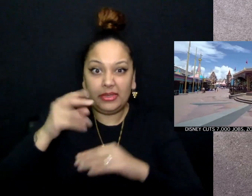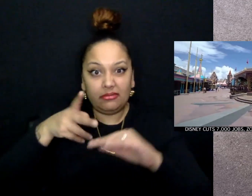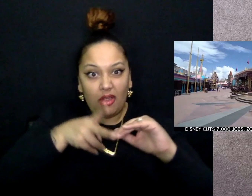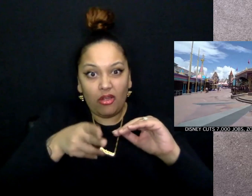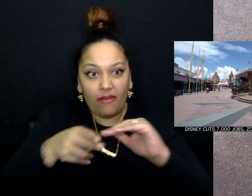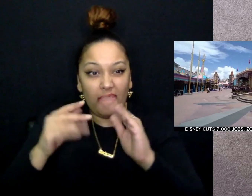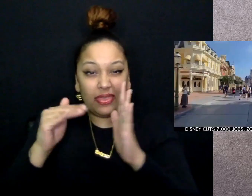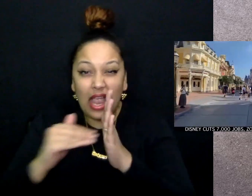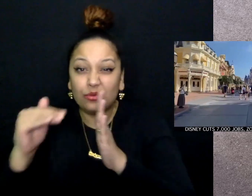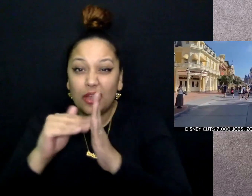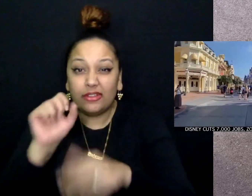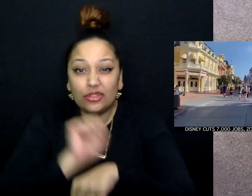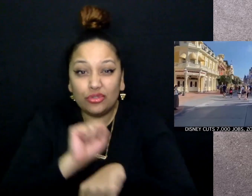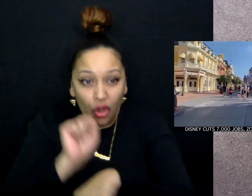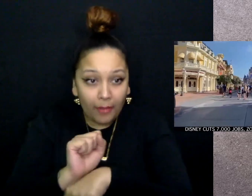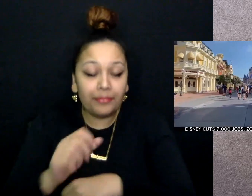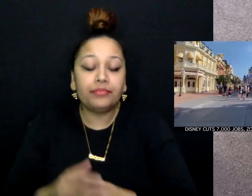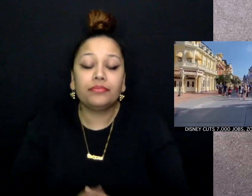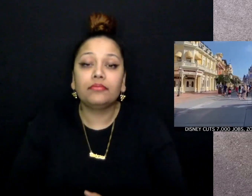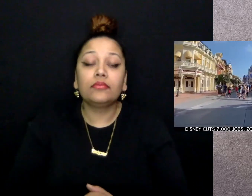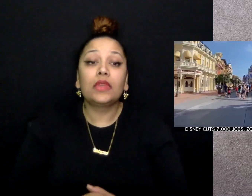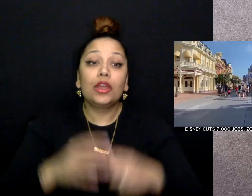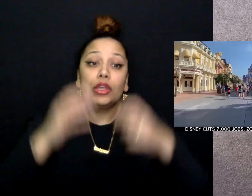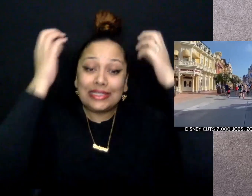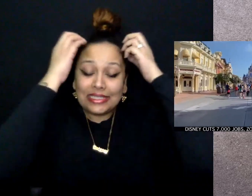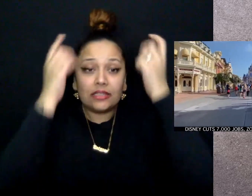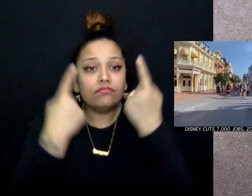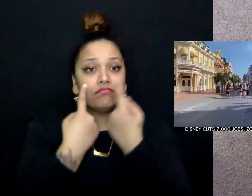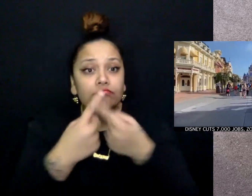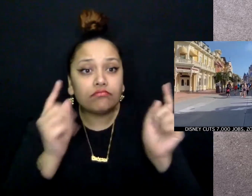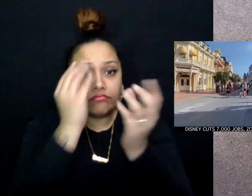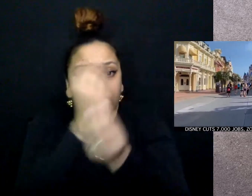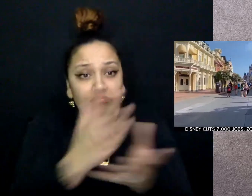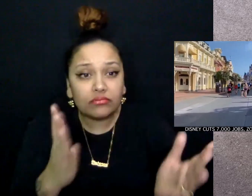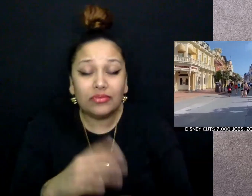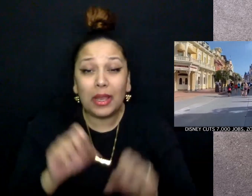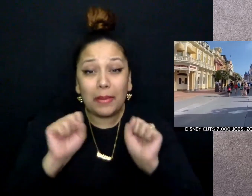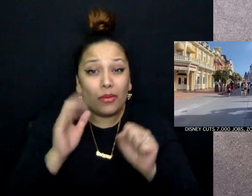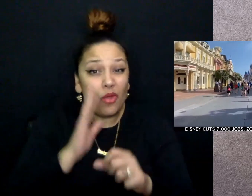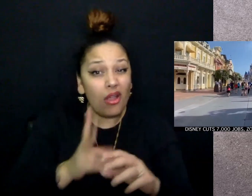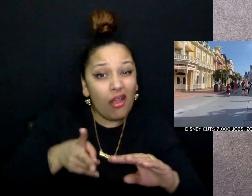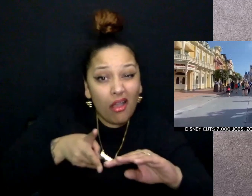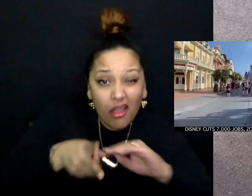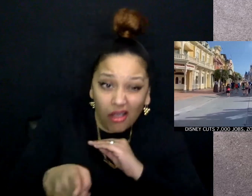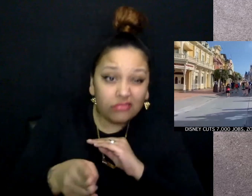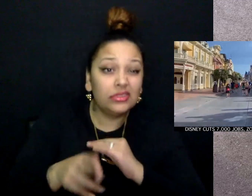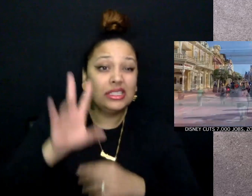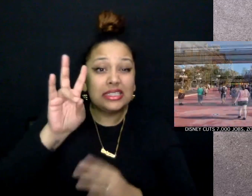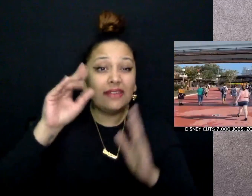Brazilian officials and world leaders are condemning the protesters who stormed